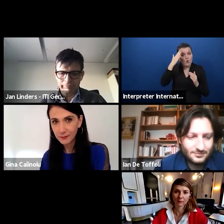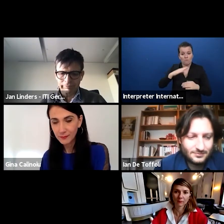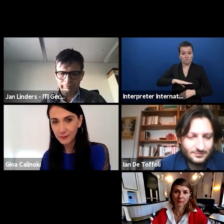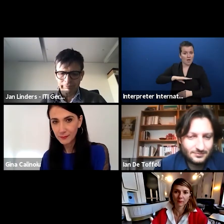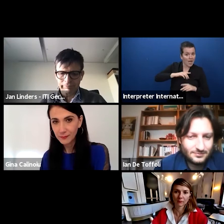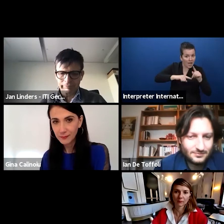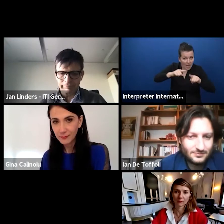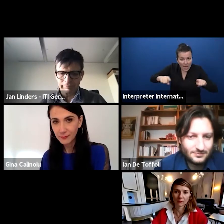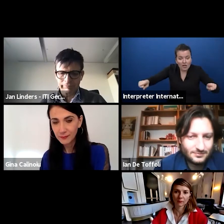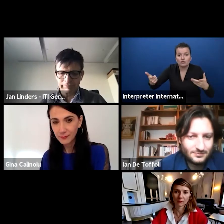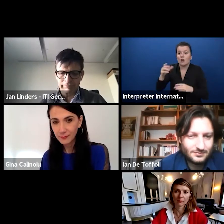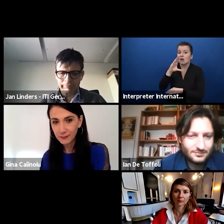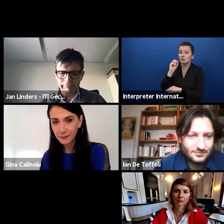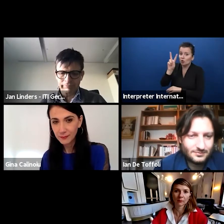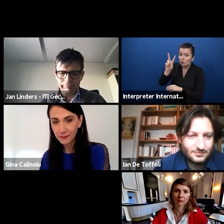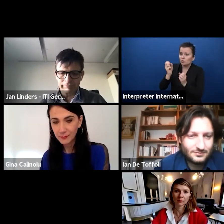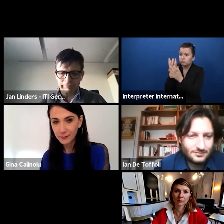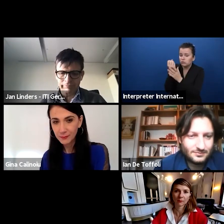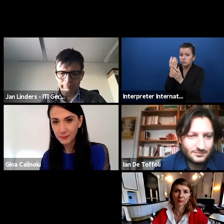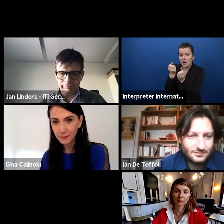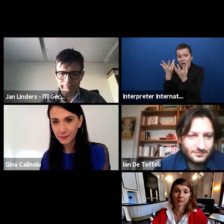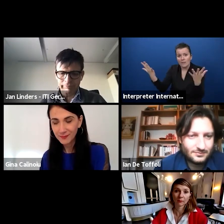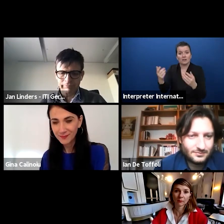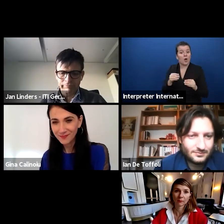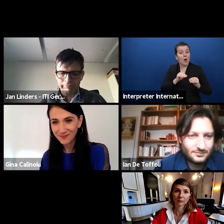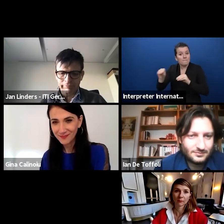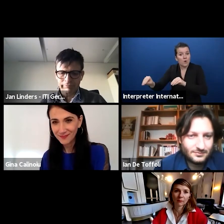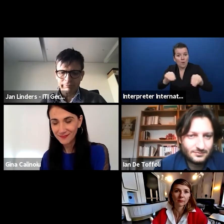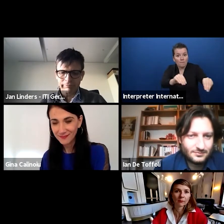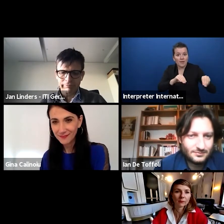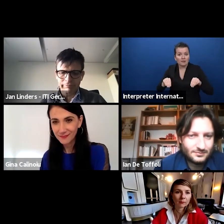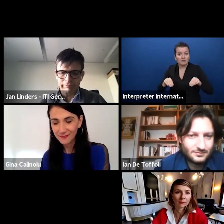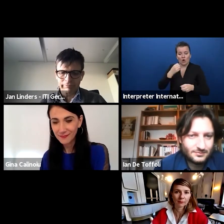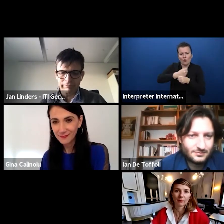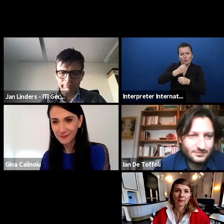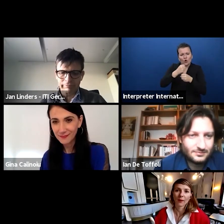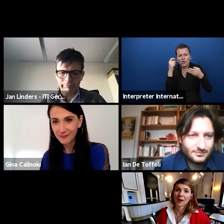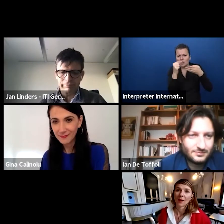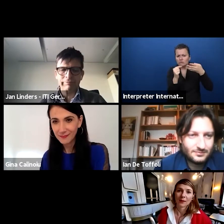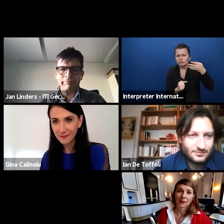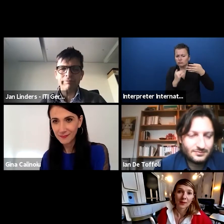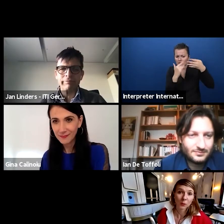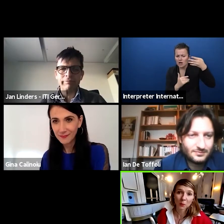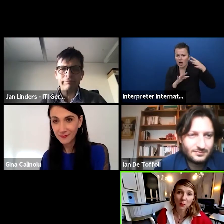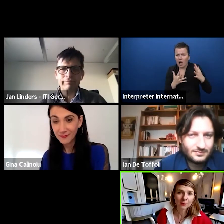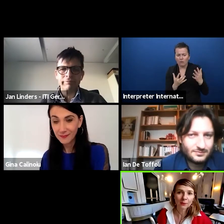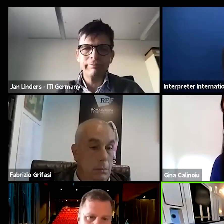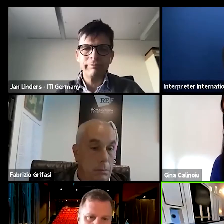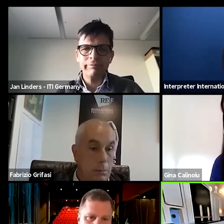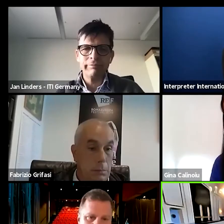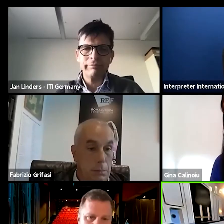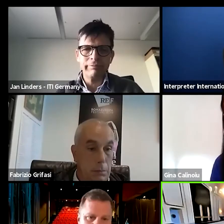mobility, diversity, inclusion ,working conditions and more .Then we believe that the explorations